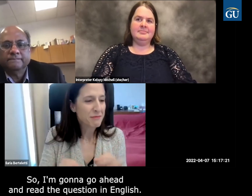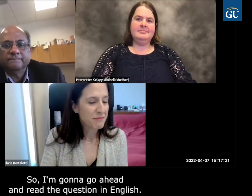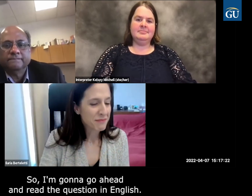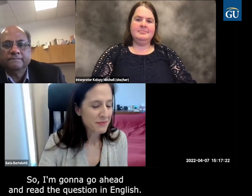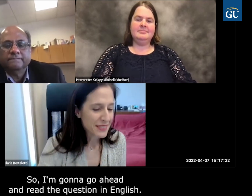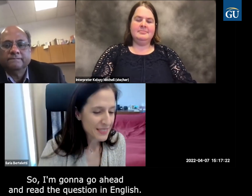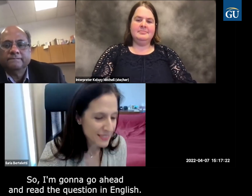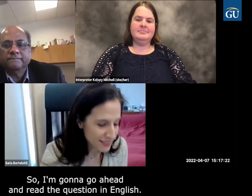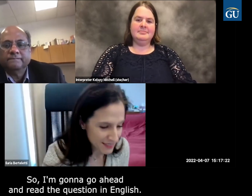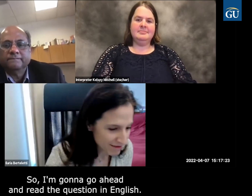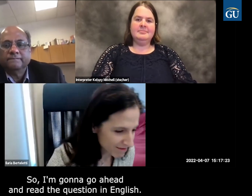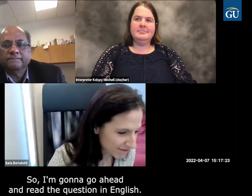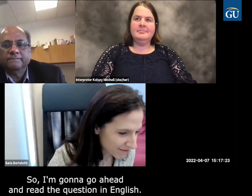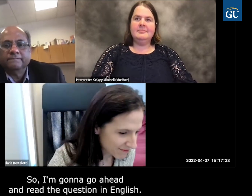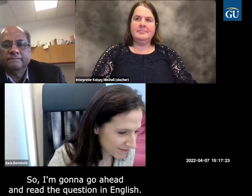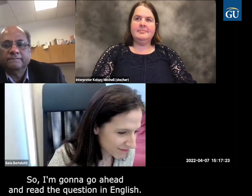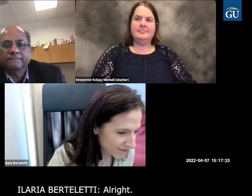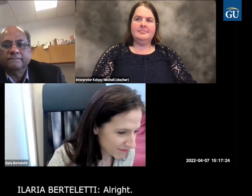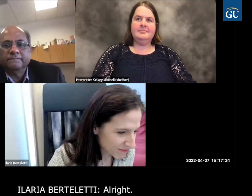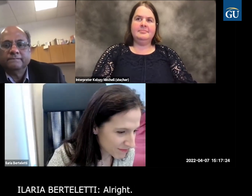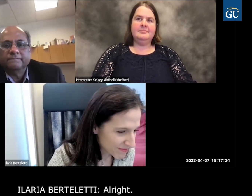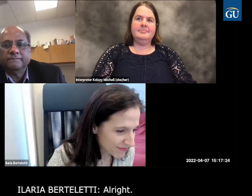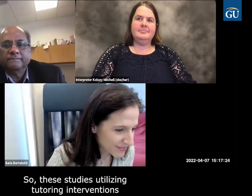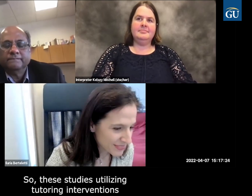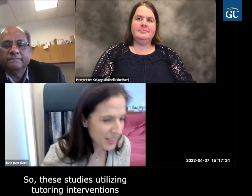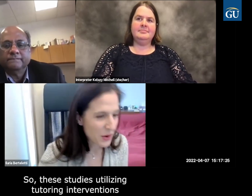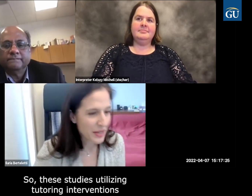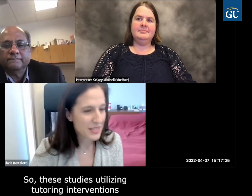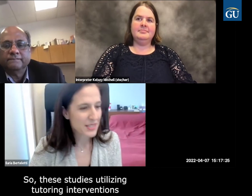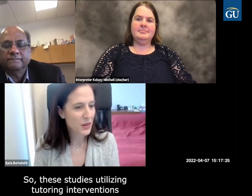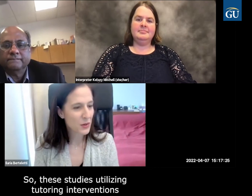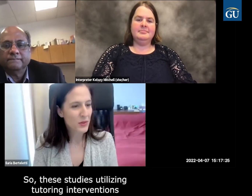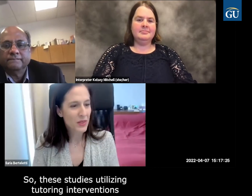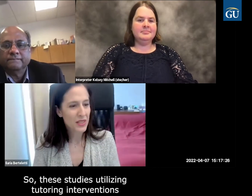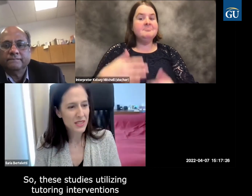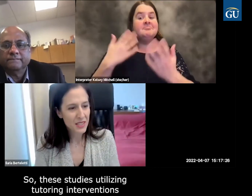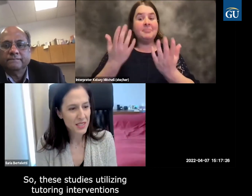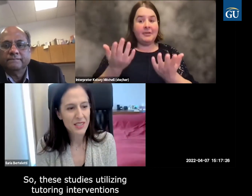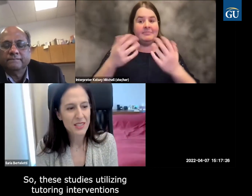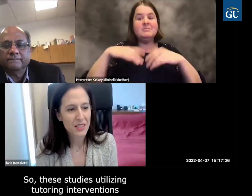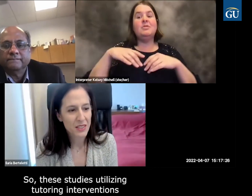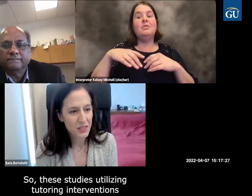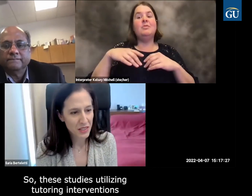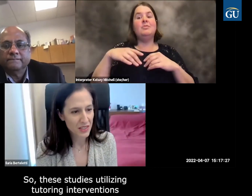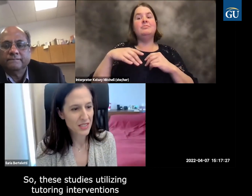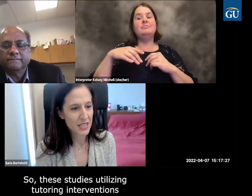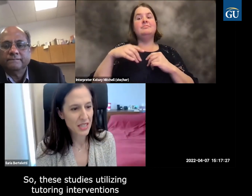the question in english